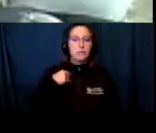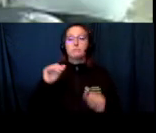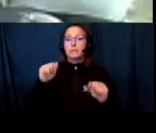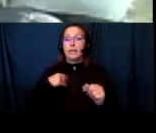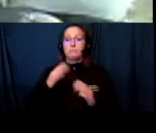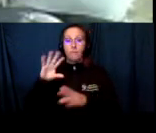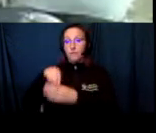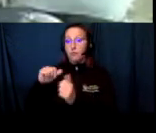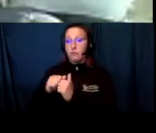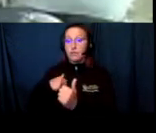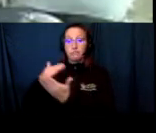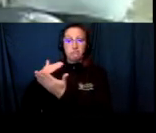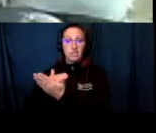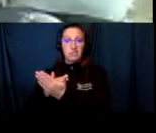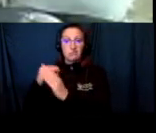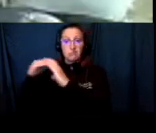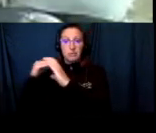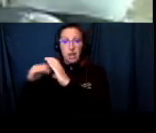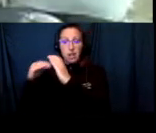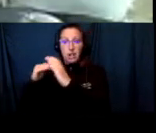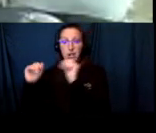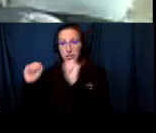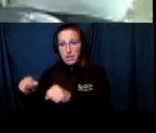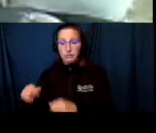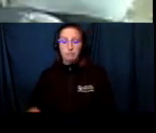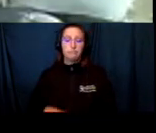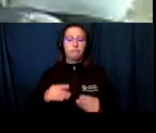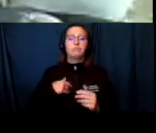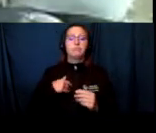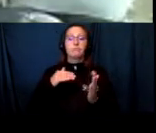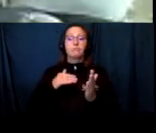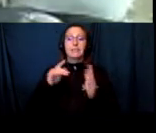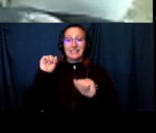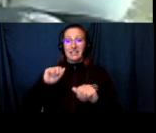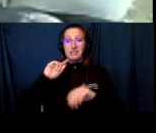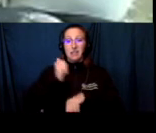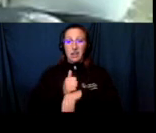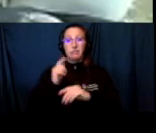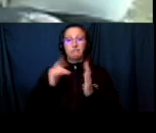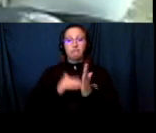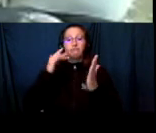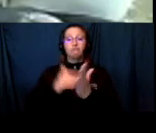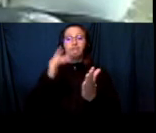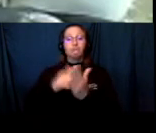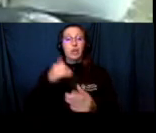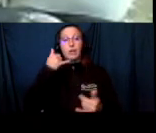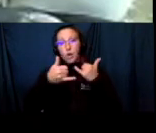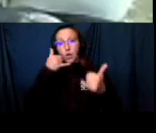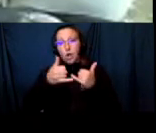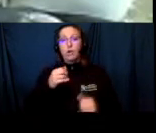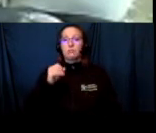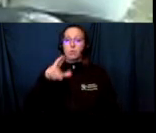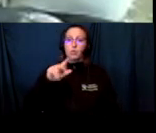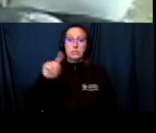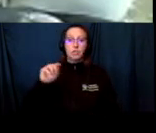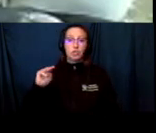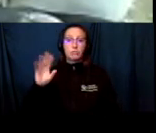choose to have set up regular intervals phone calls or zoom meetings with Connie or Jeannie.